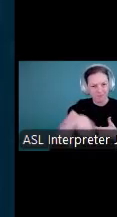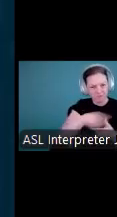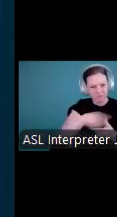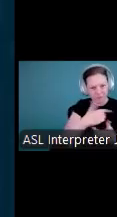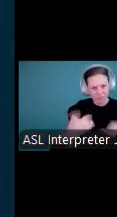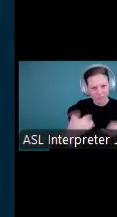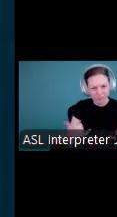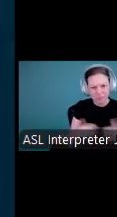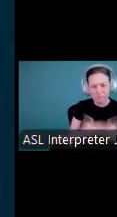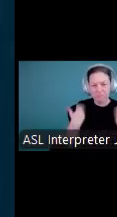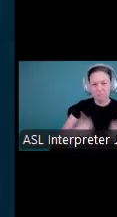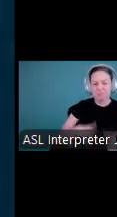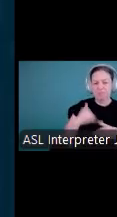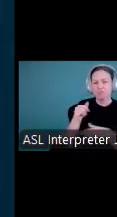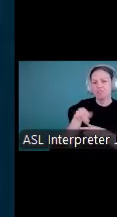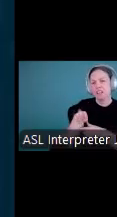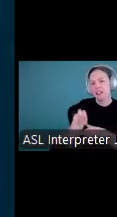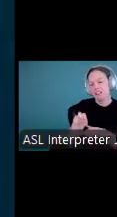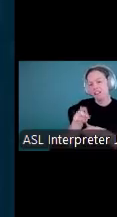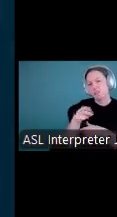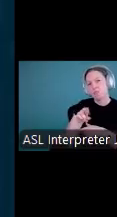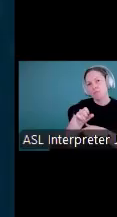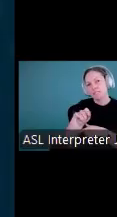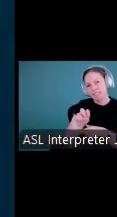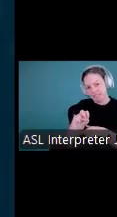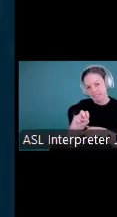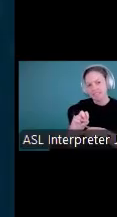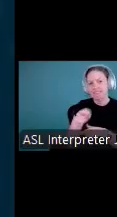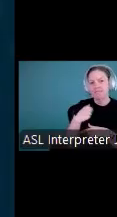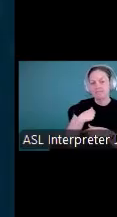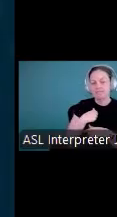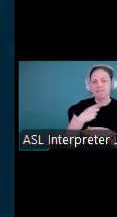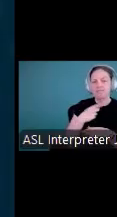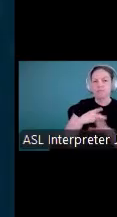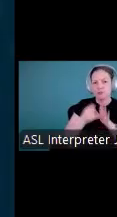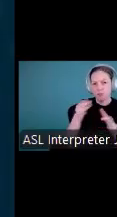name is Janel Preston. I'm the Project Coordinator. If you will